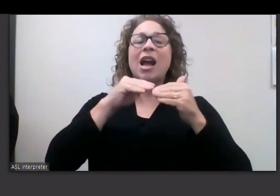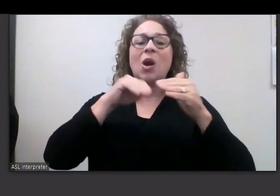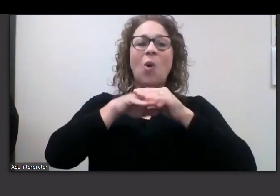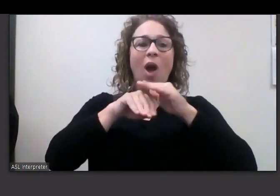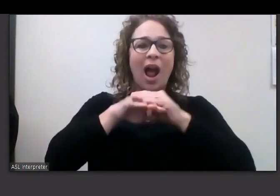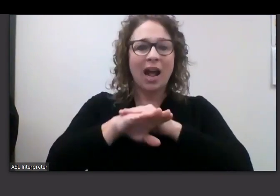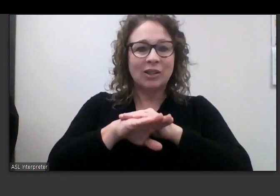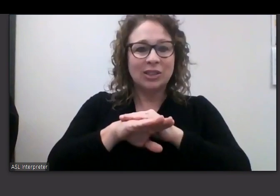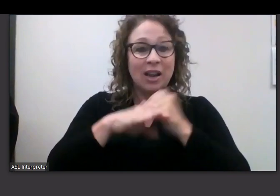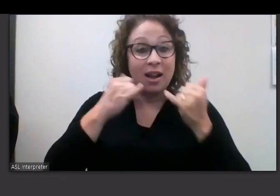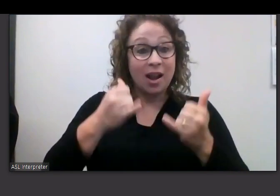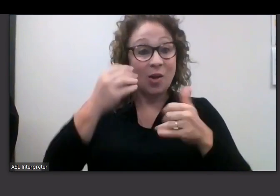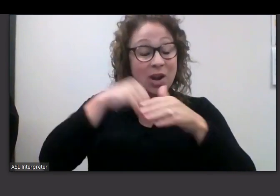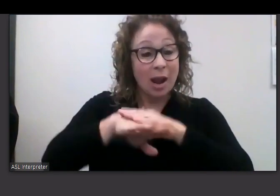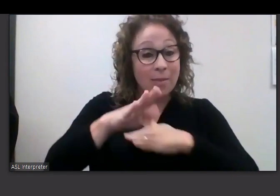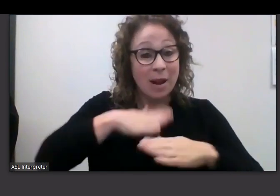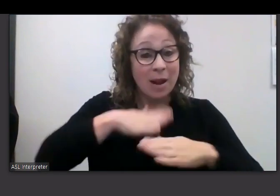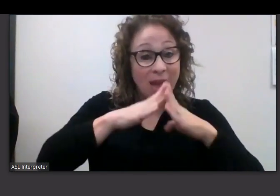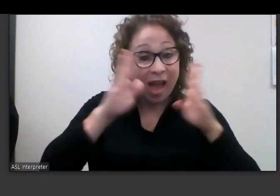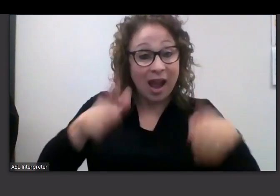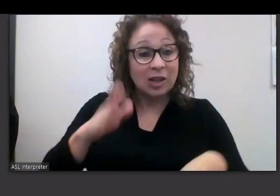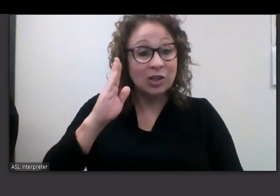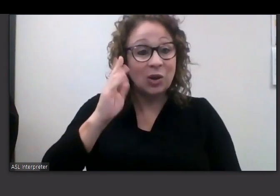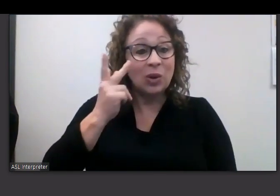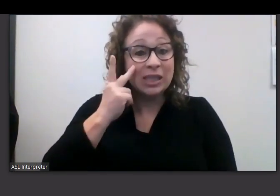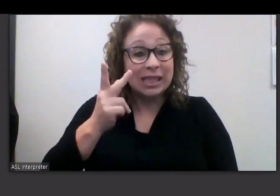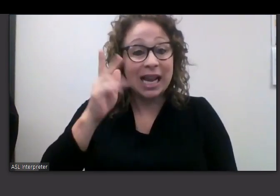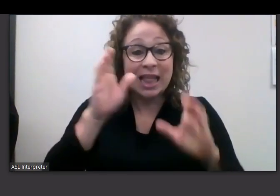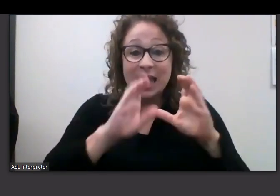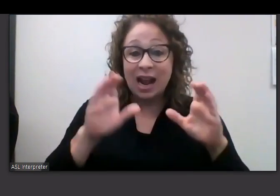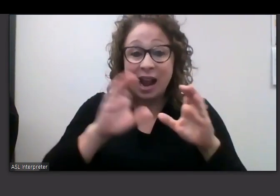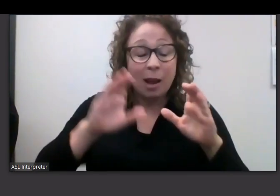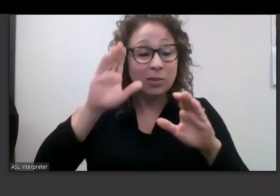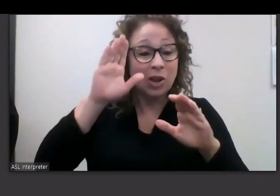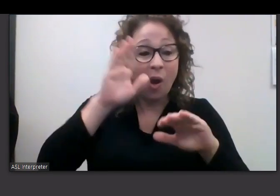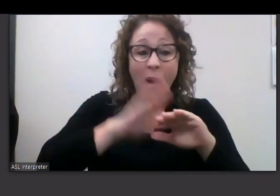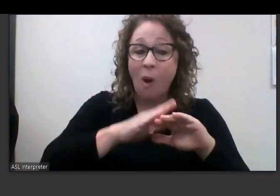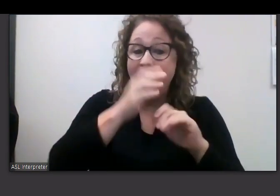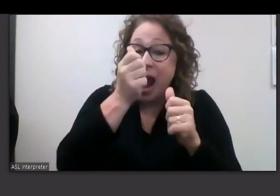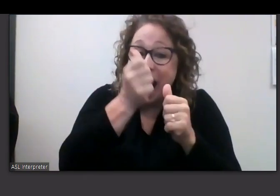Now when you come into my house you will find the captions turned on on every single TV.